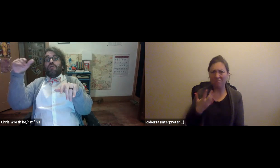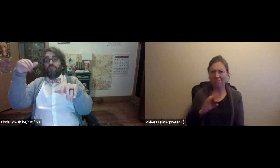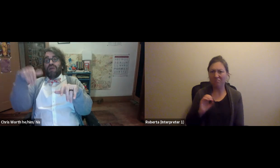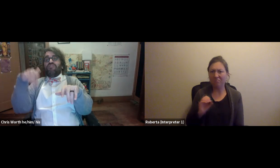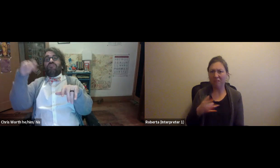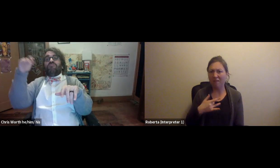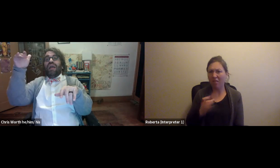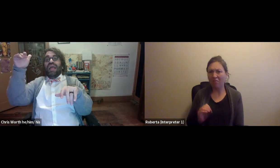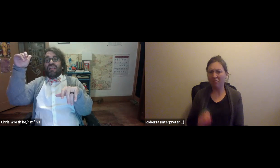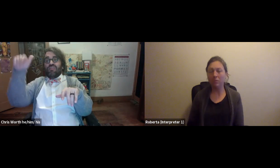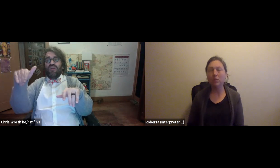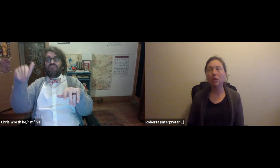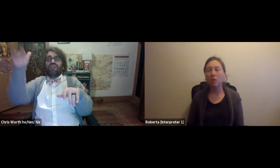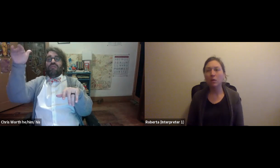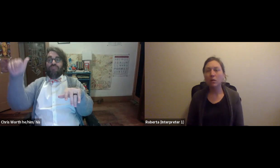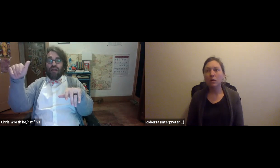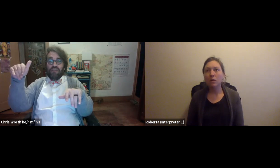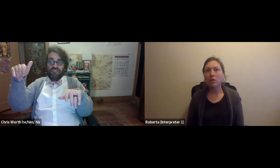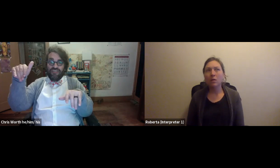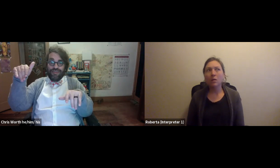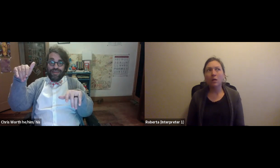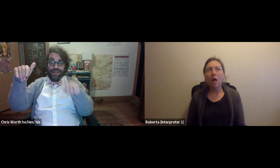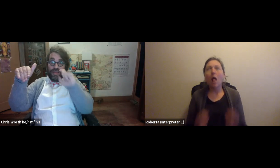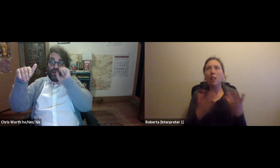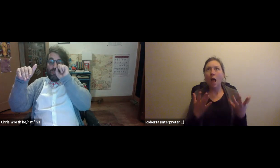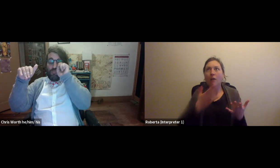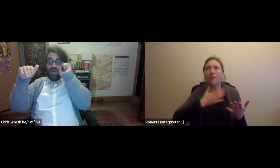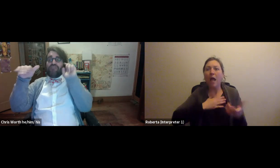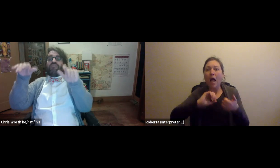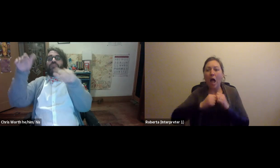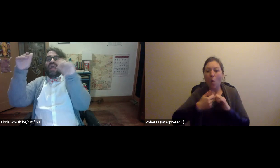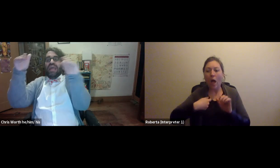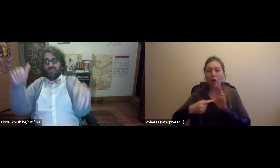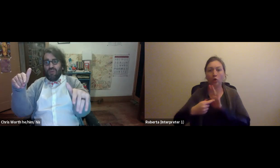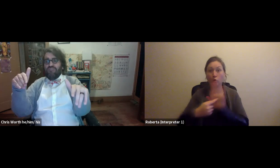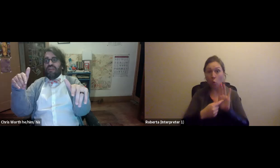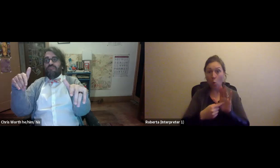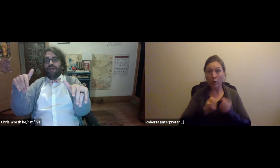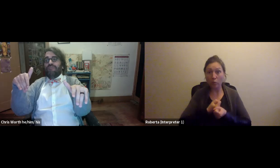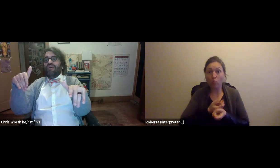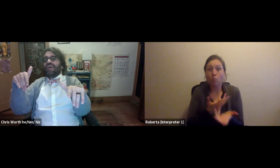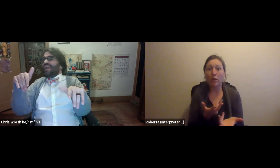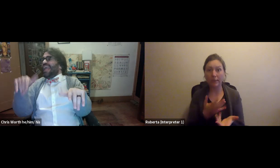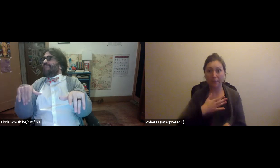much of my expression of love, much of my expression of love came out